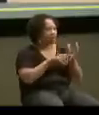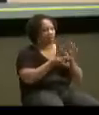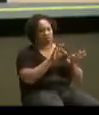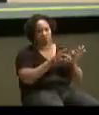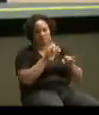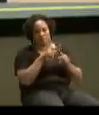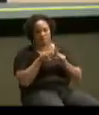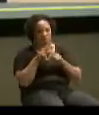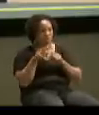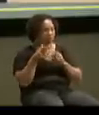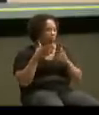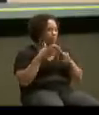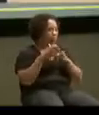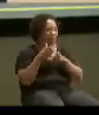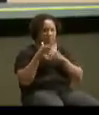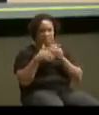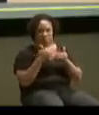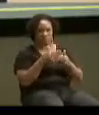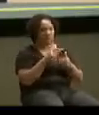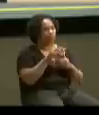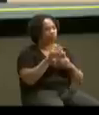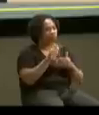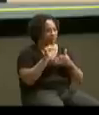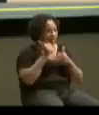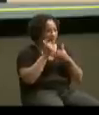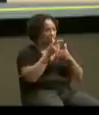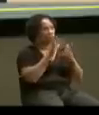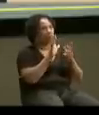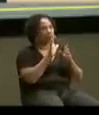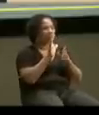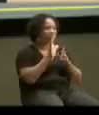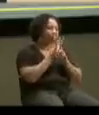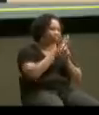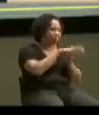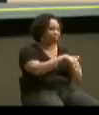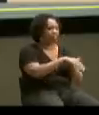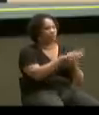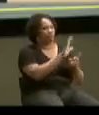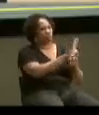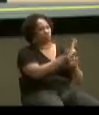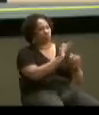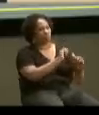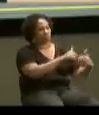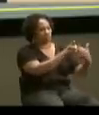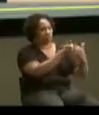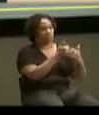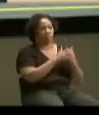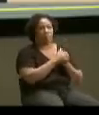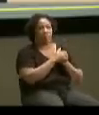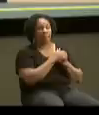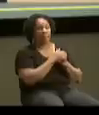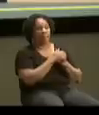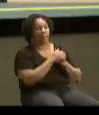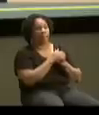IDENTIFYING MECHANISMS, TOOLS, PROCESSES, IN WHICH WE CAN HELP YOU OVERCOMING THOSE TYPES OF CHALLENGES.